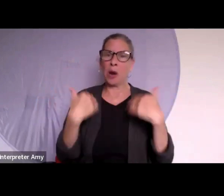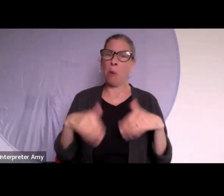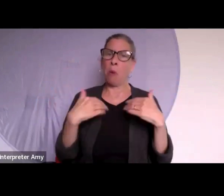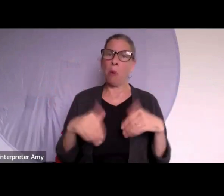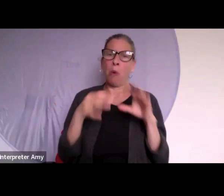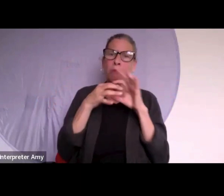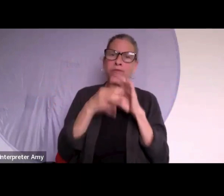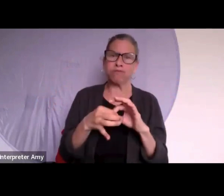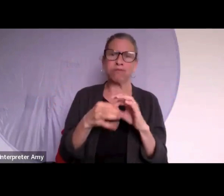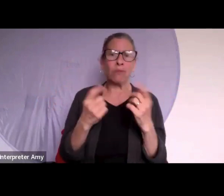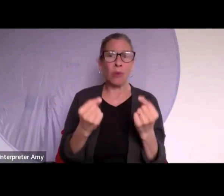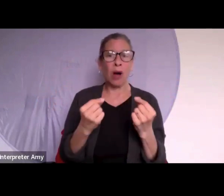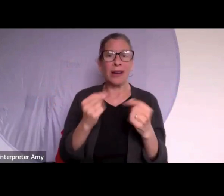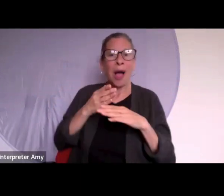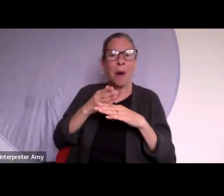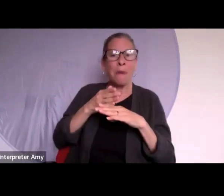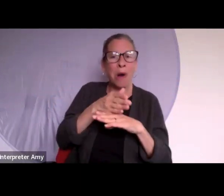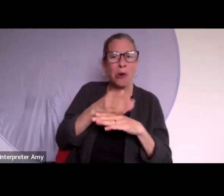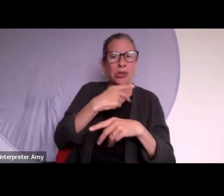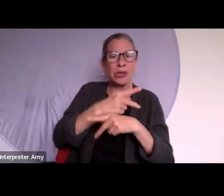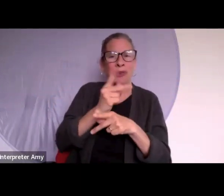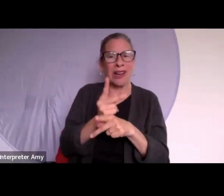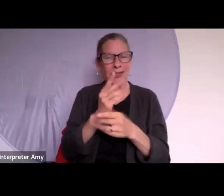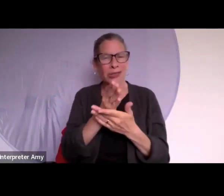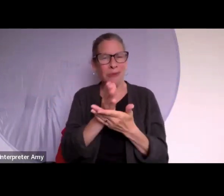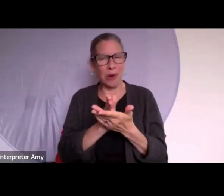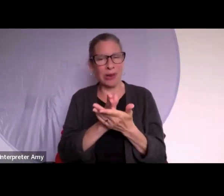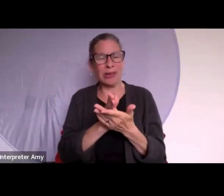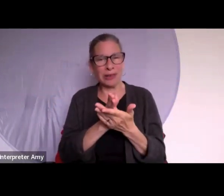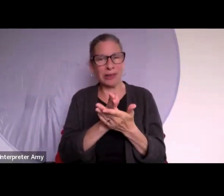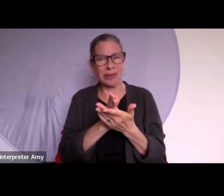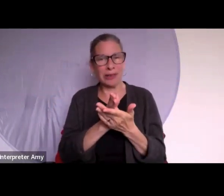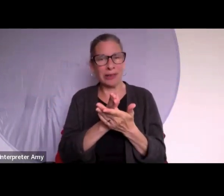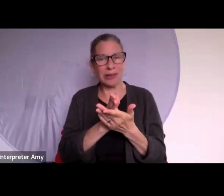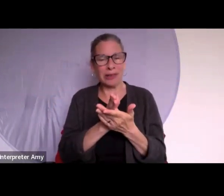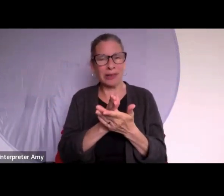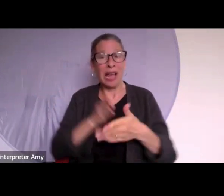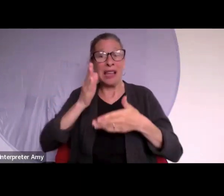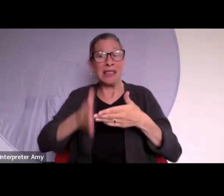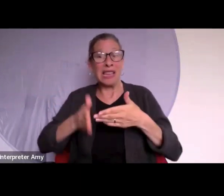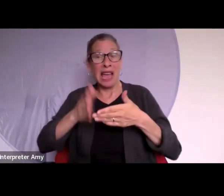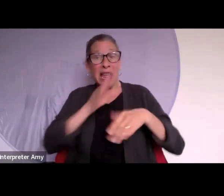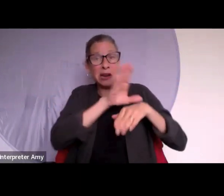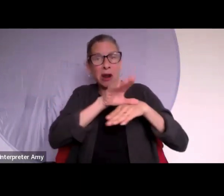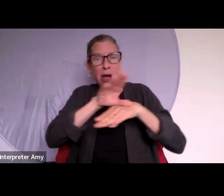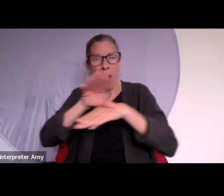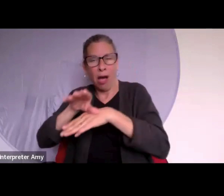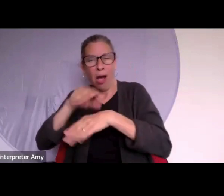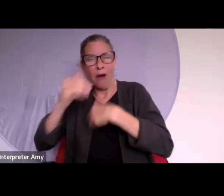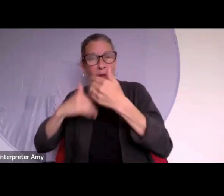the post production side of things. That's the end of the filmmaking process, when you need to make your film